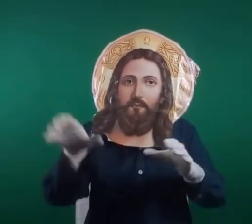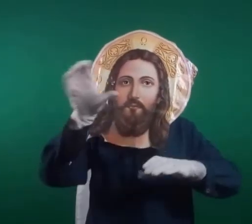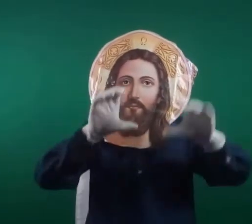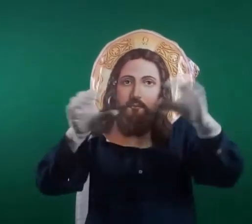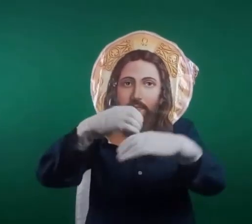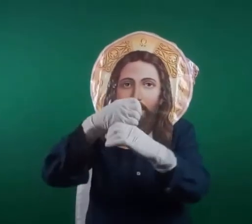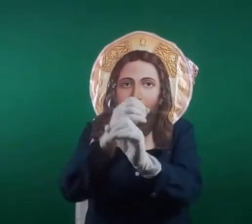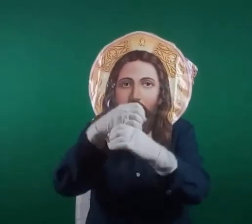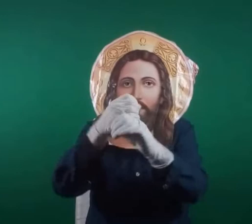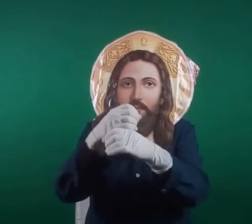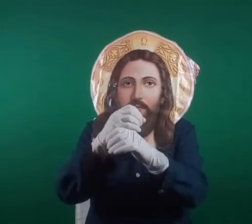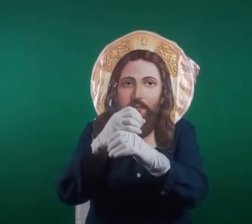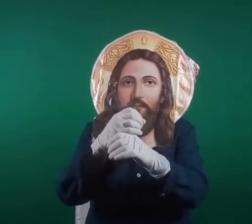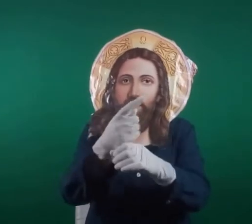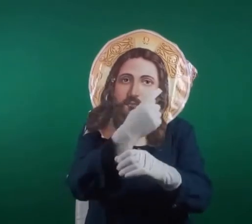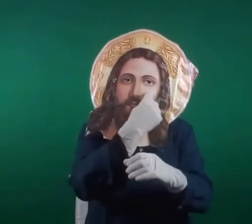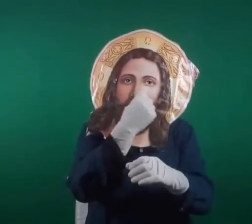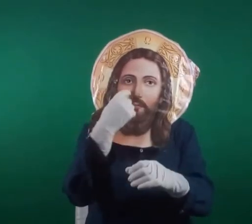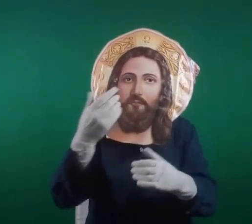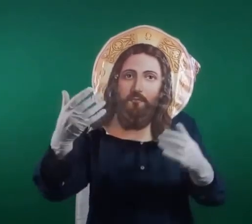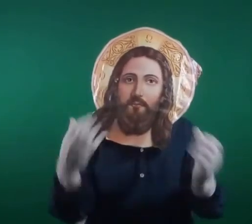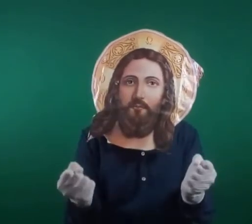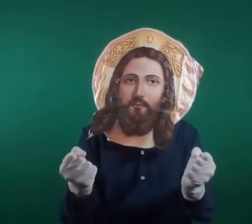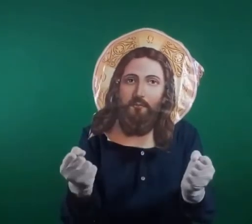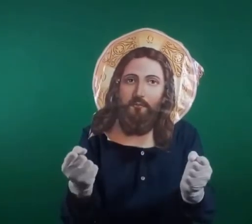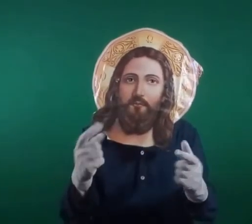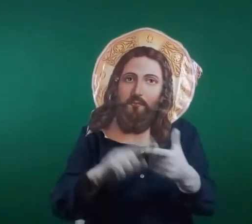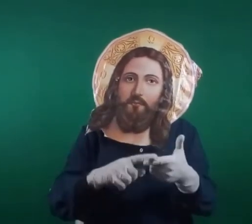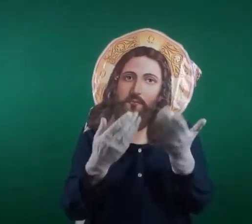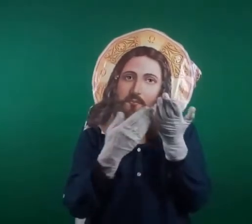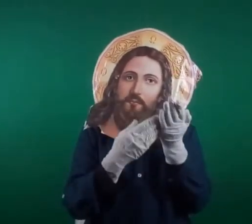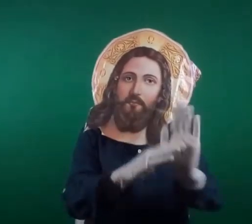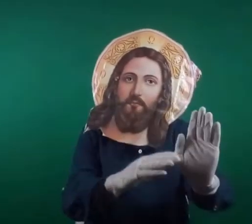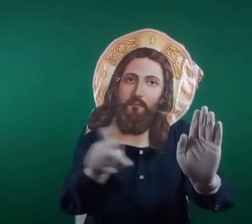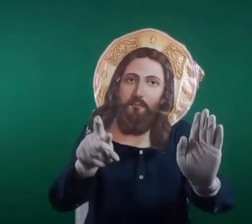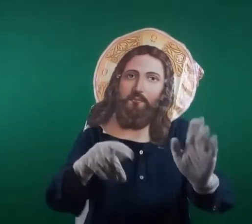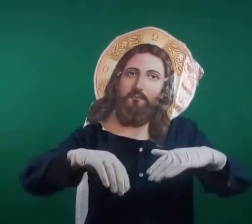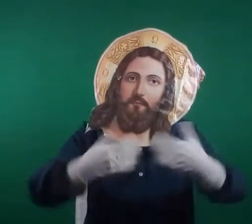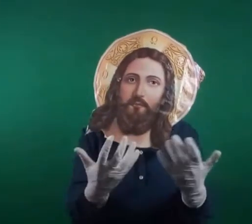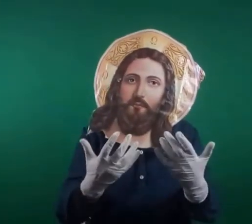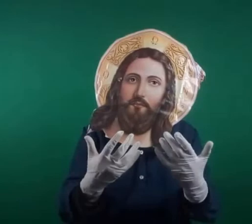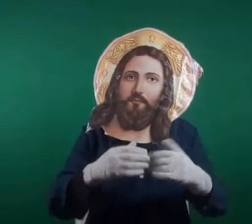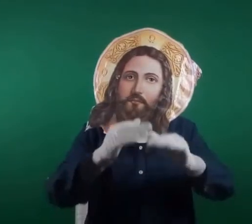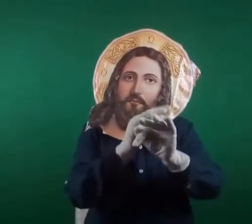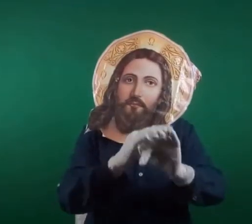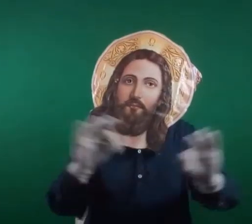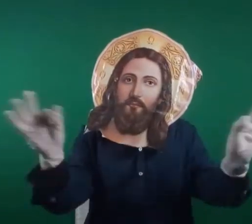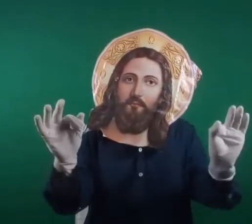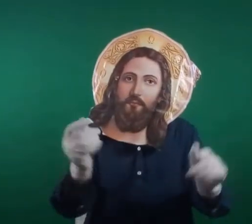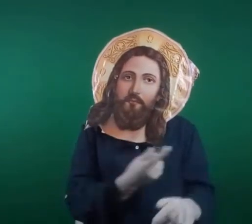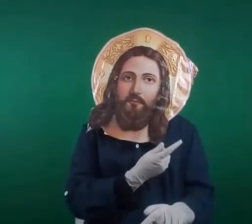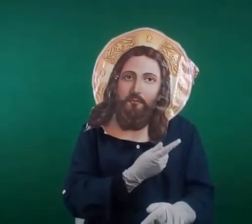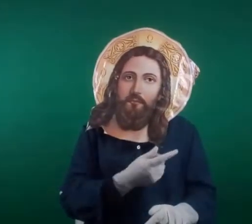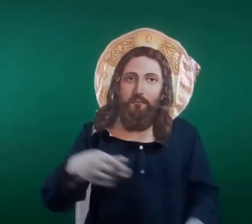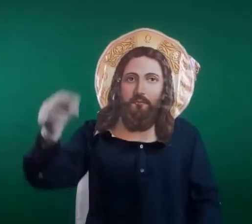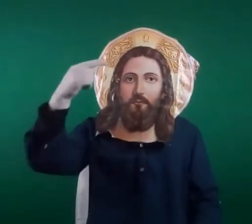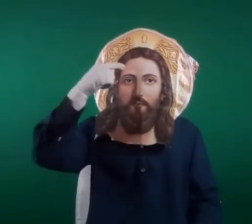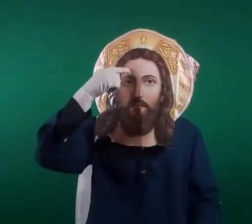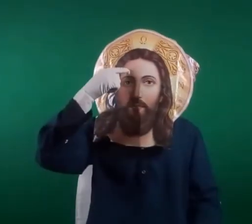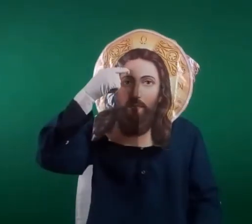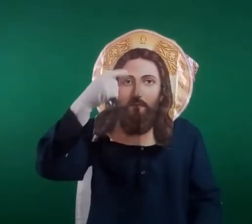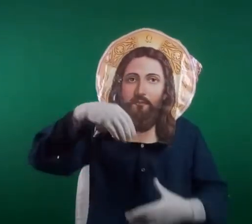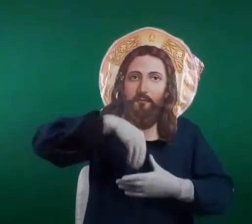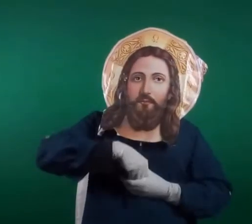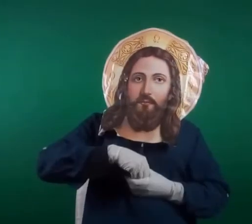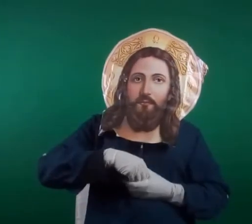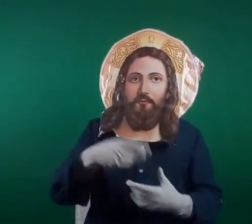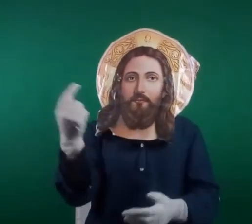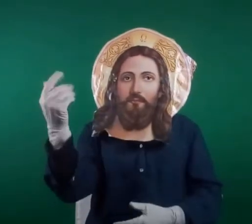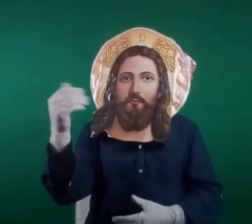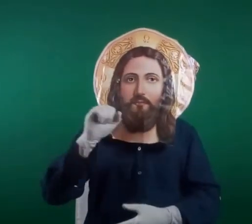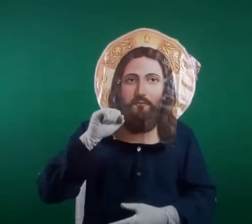even though I give you the tools and opportunity to free you from mental, moral and economic slavery